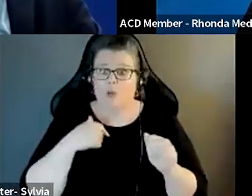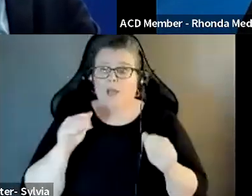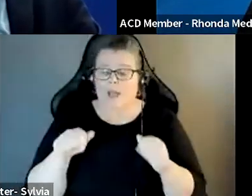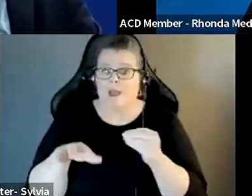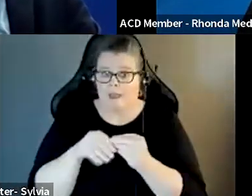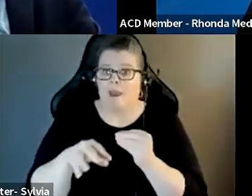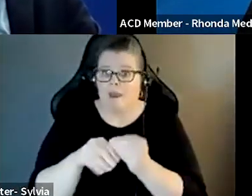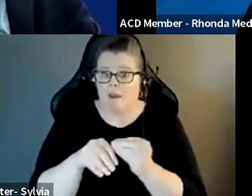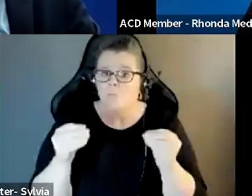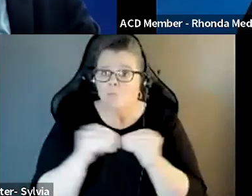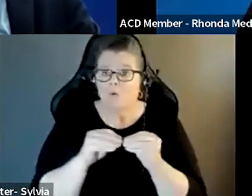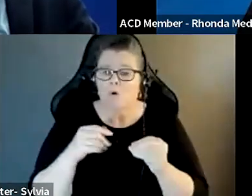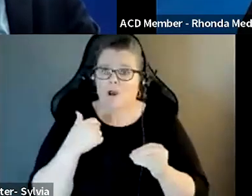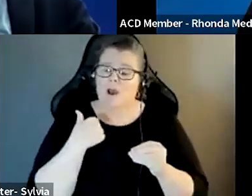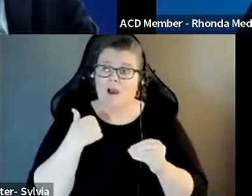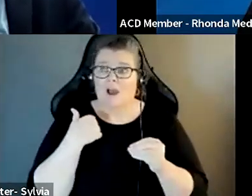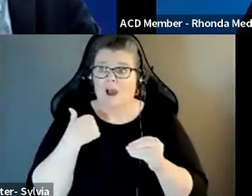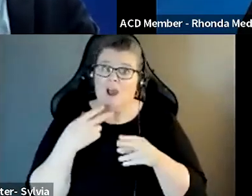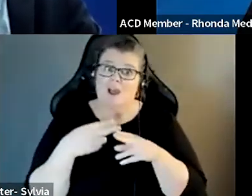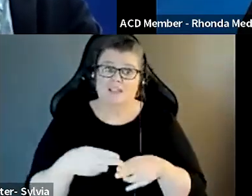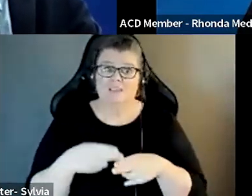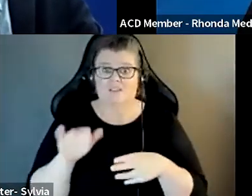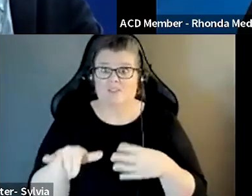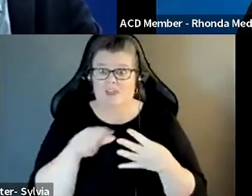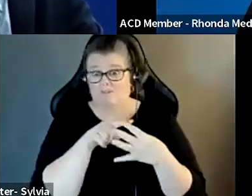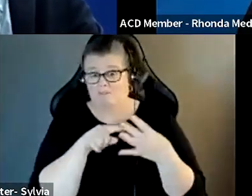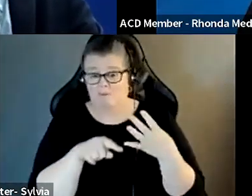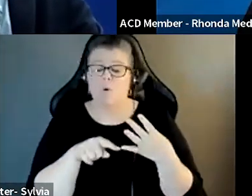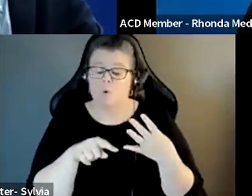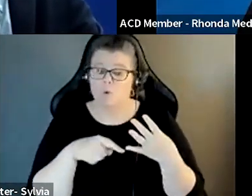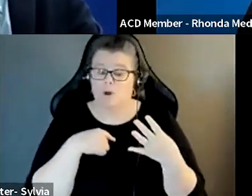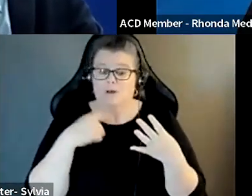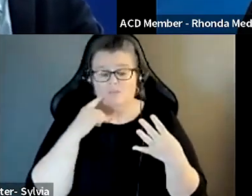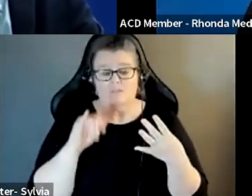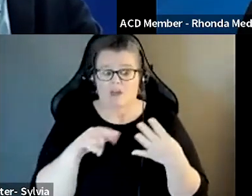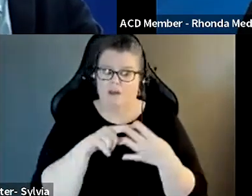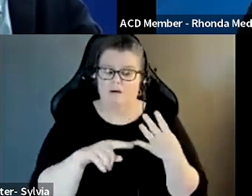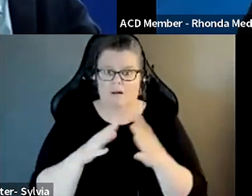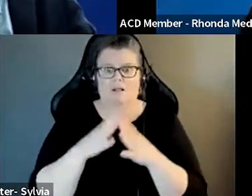I consider the four things we've put down here to be a lot of work, so I'm a little sensitive not to overload you